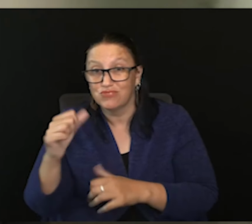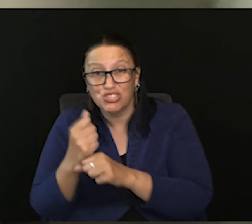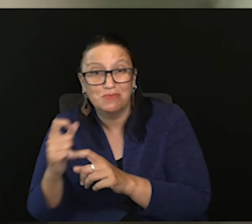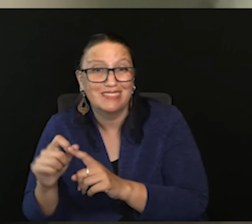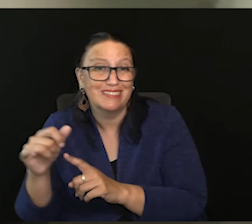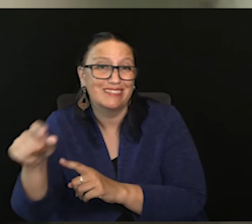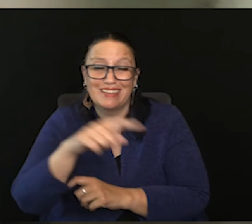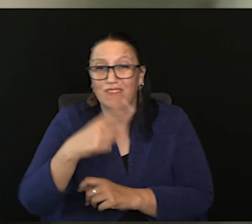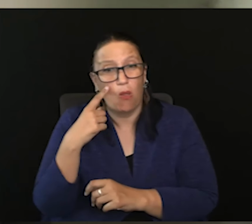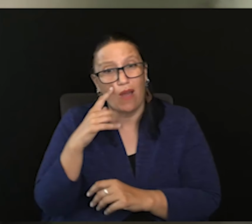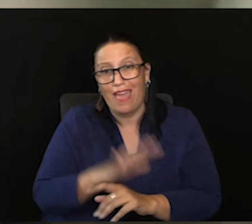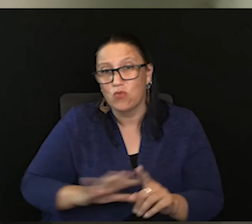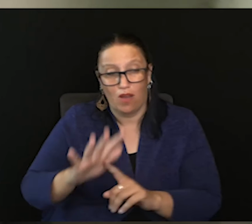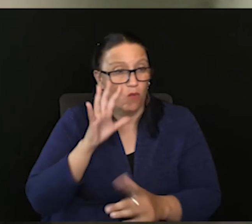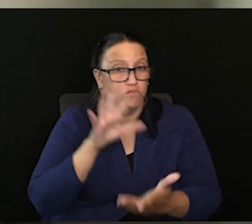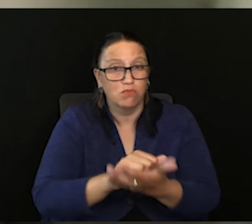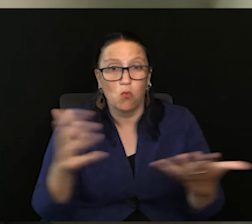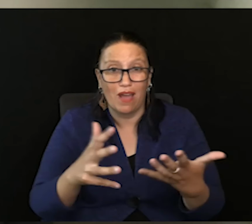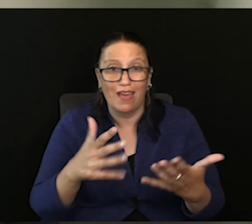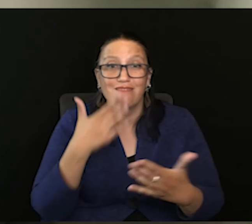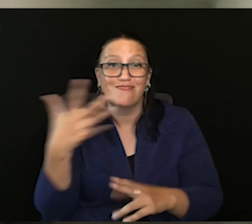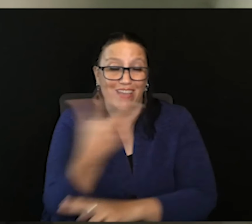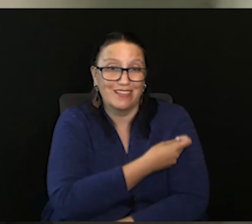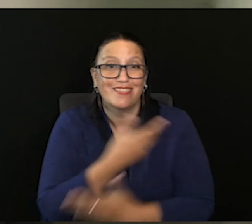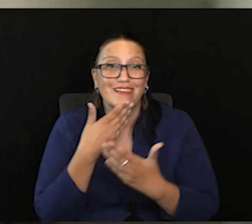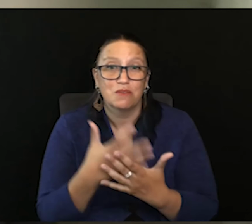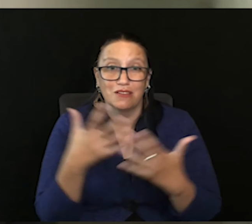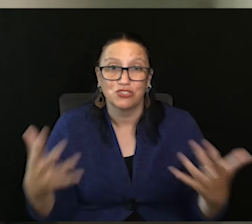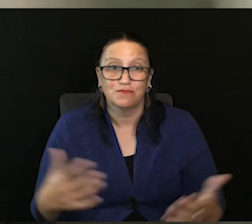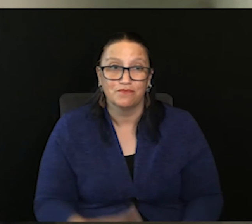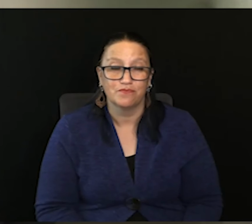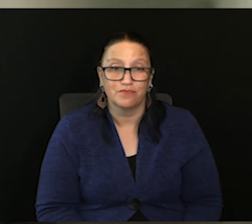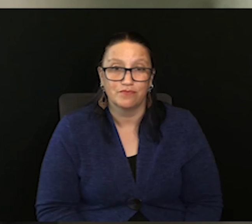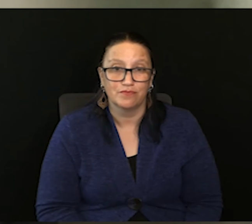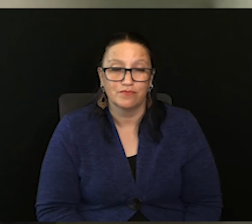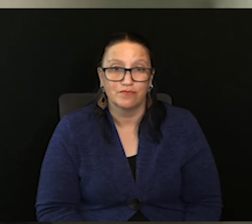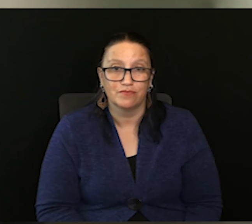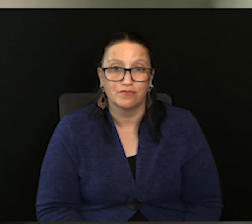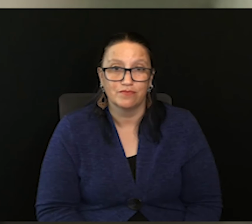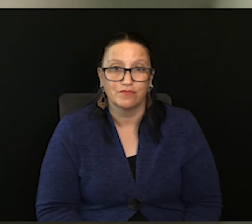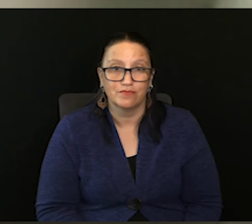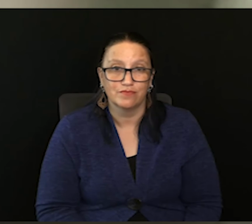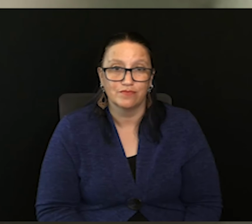the state or territory website and bring your child forward. Thank you very much, everybody. Take care. I'm so sorry, (UNKNOWN) here from...